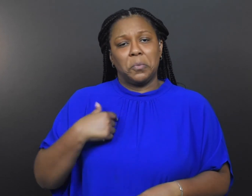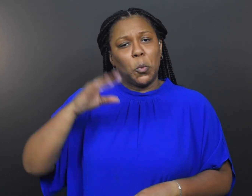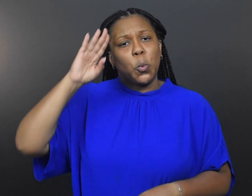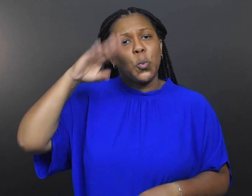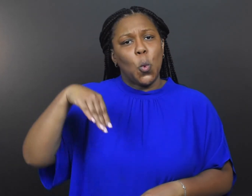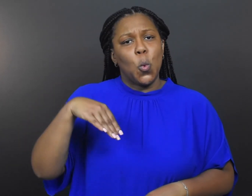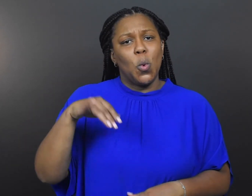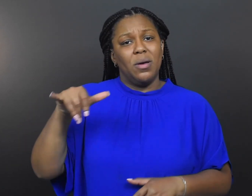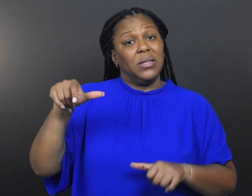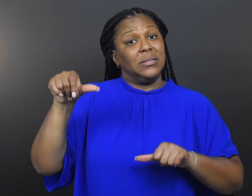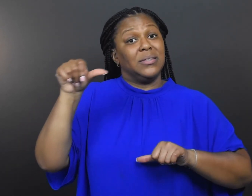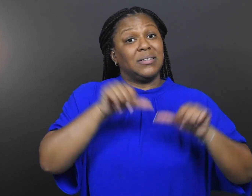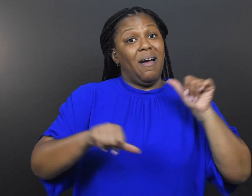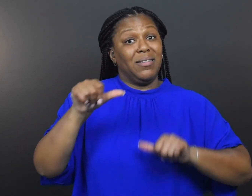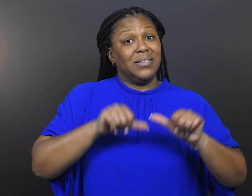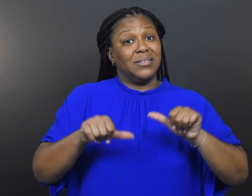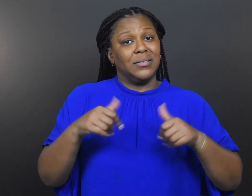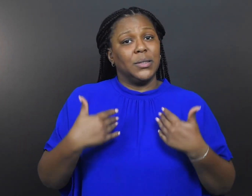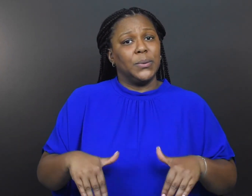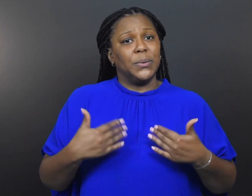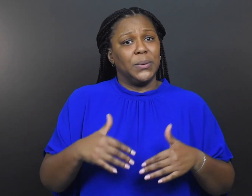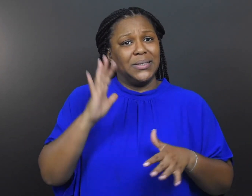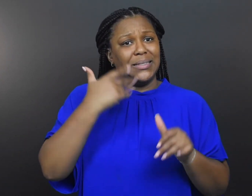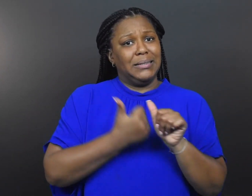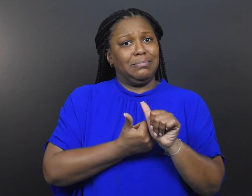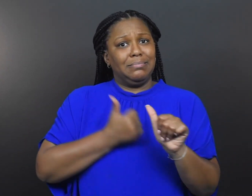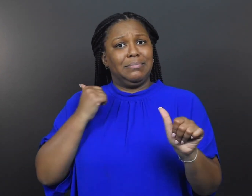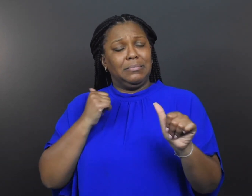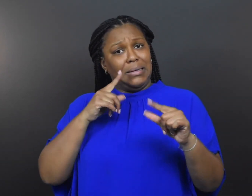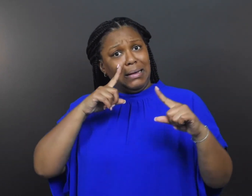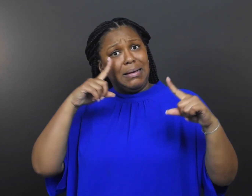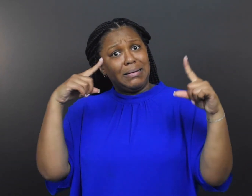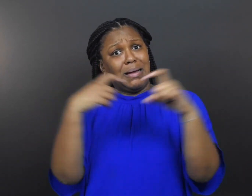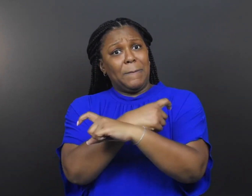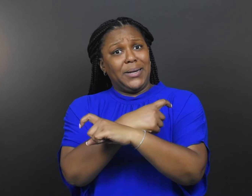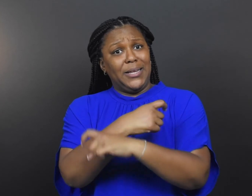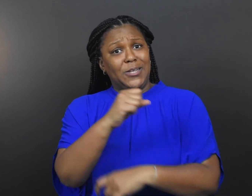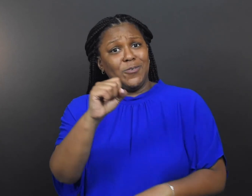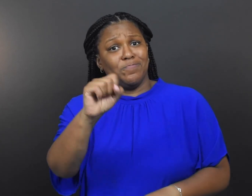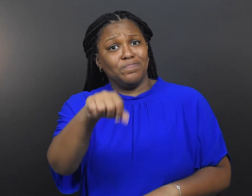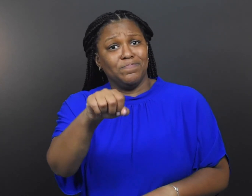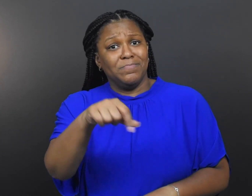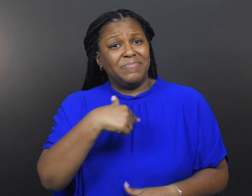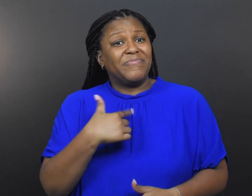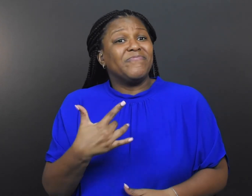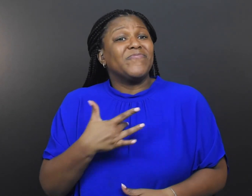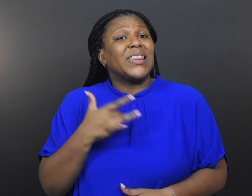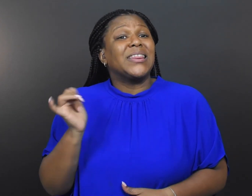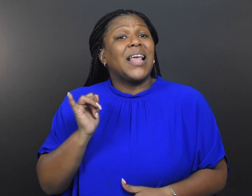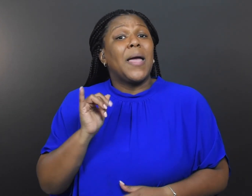“I know the science behind it seems really complicated, and I feel like people implicitly